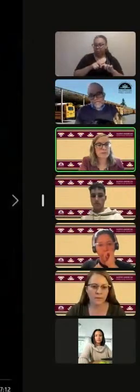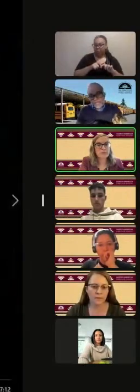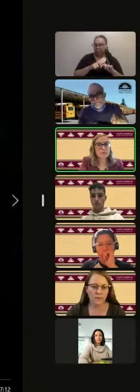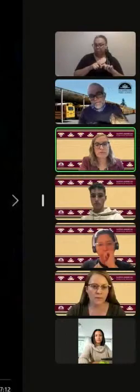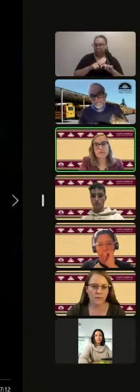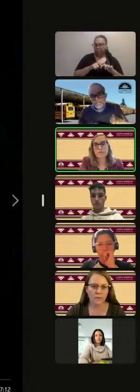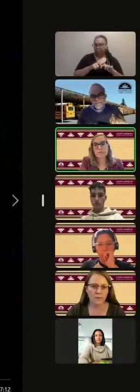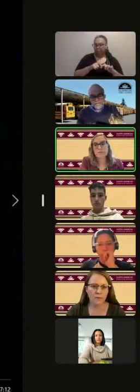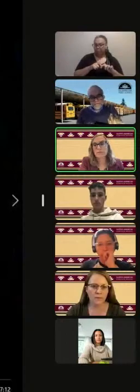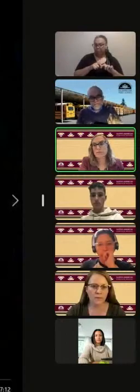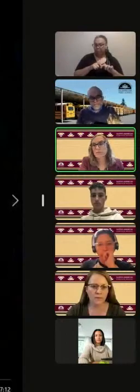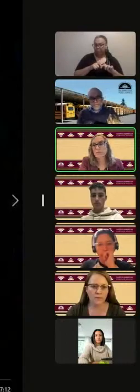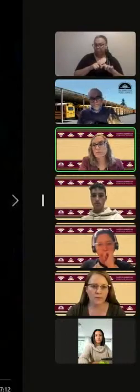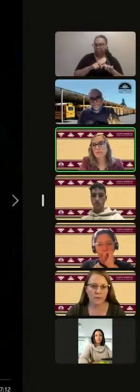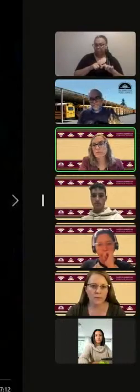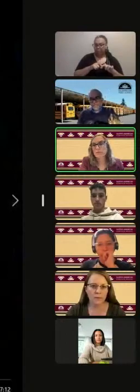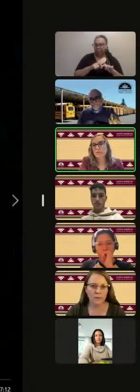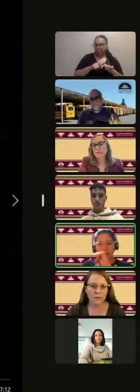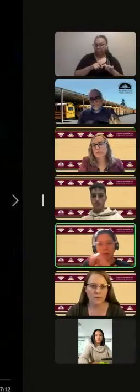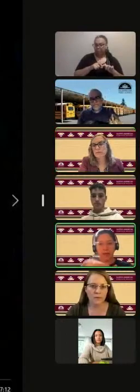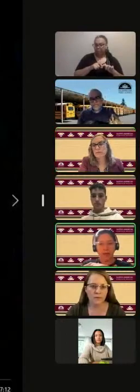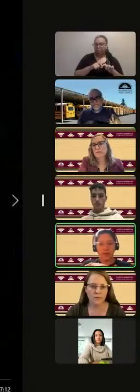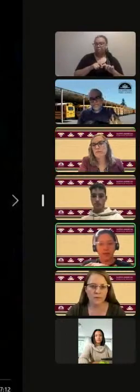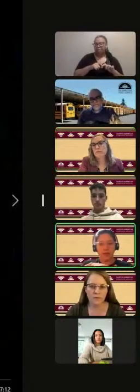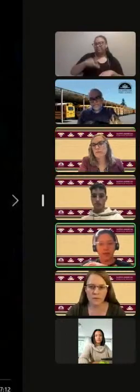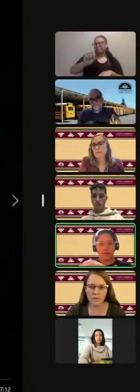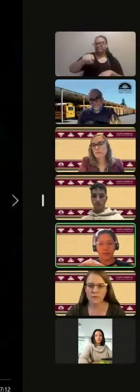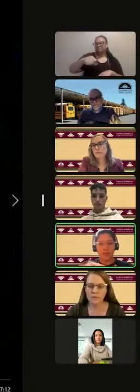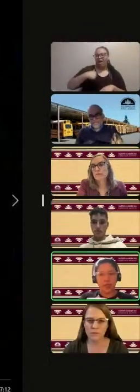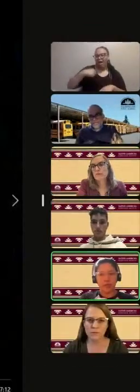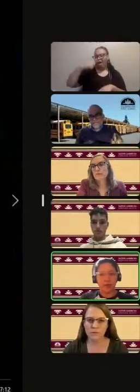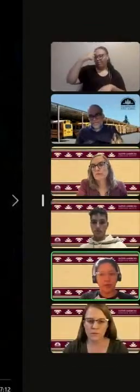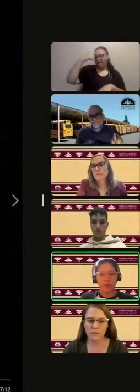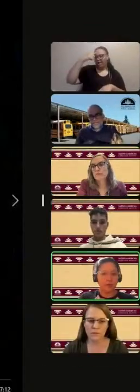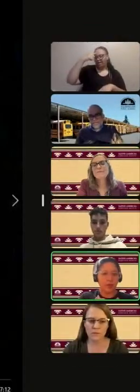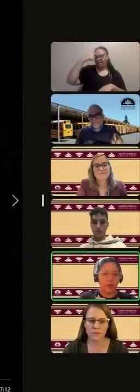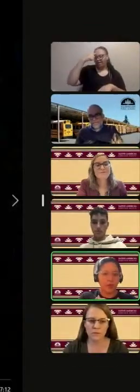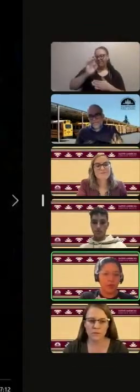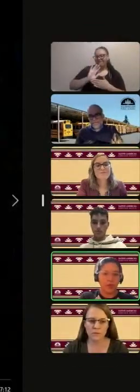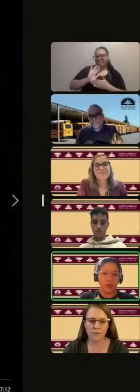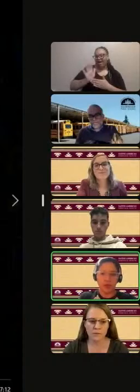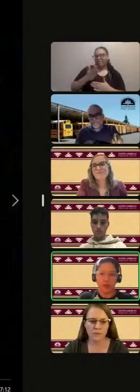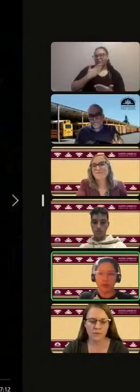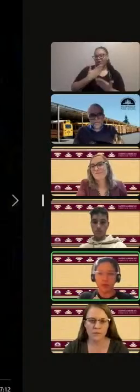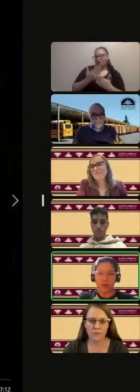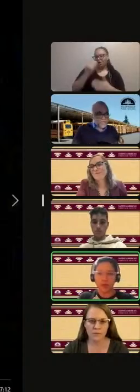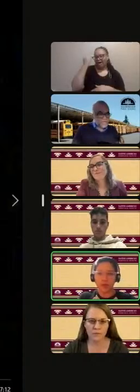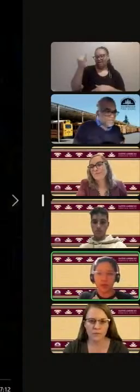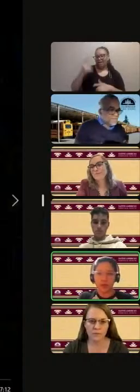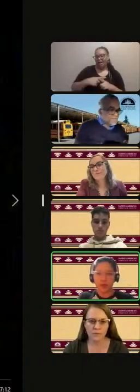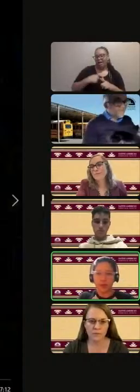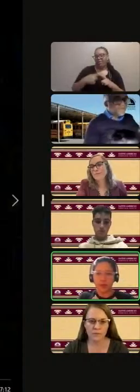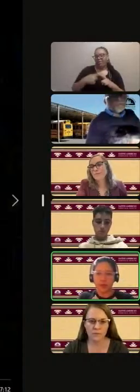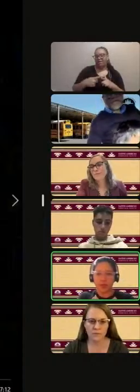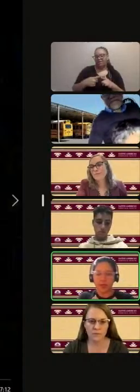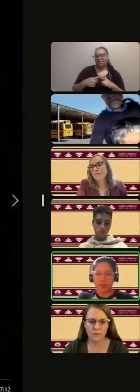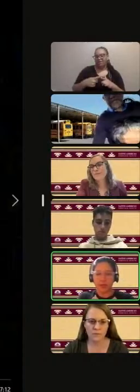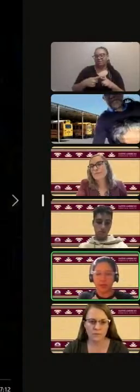WE'VE BEEN ON FOR ALMOST 90